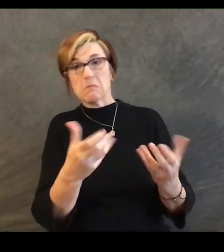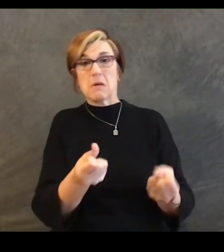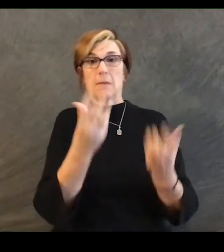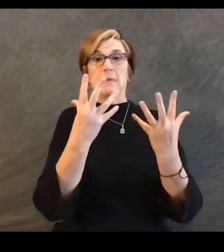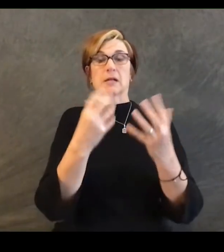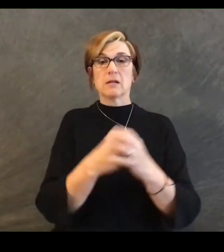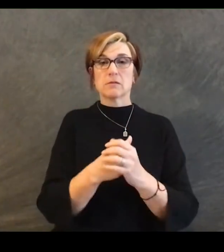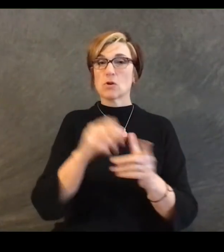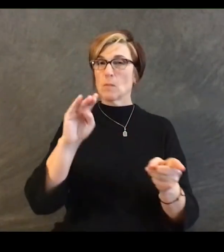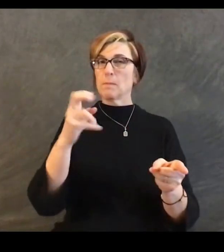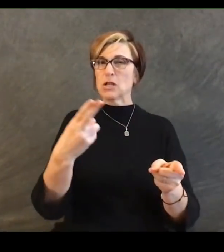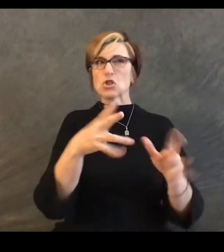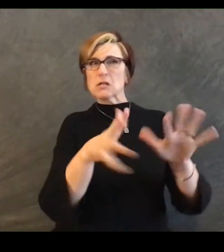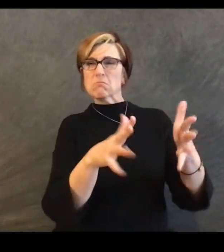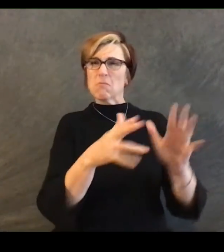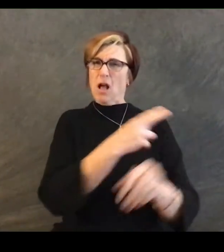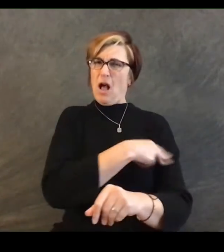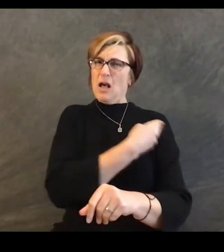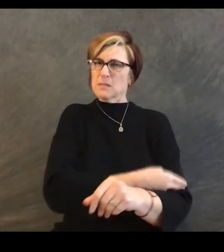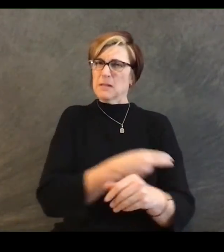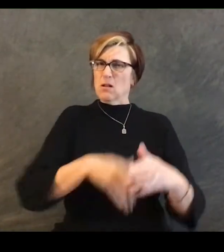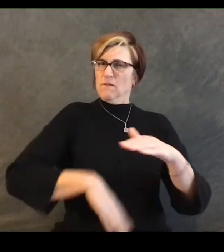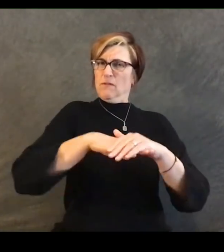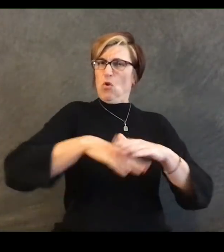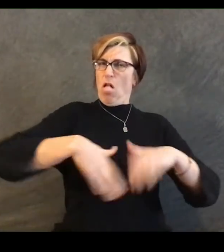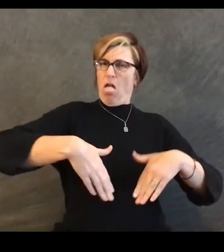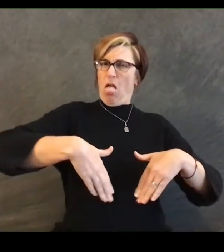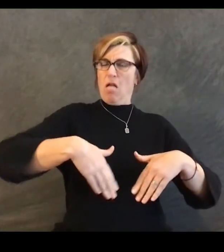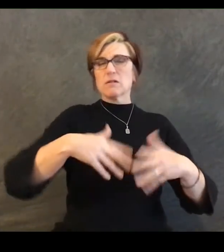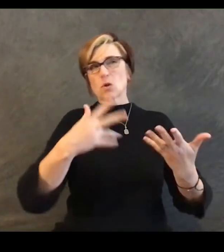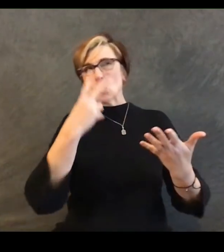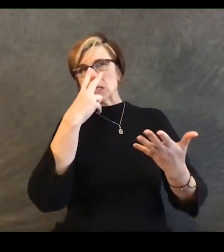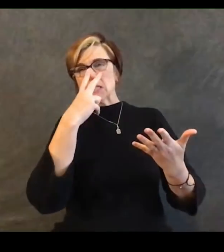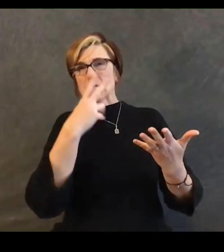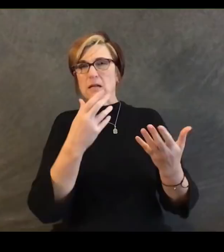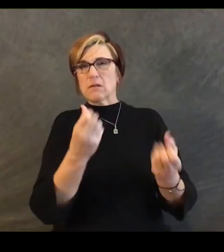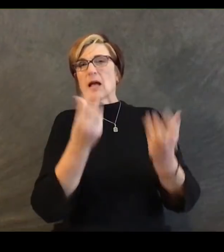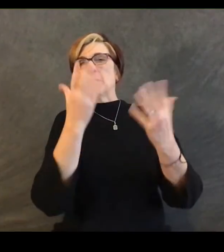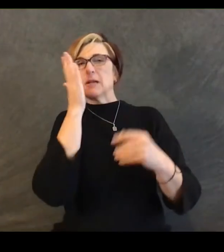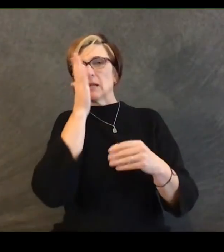but they may need more than the 250 so FEMA and the Army Corps of Engineers are